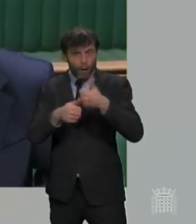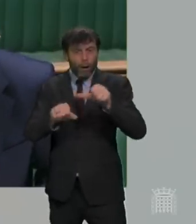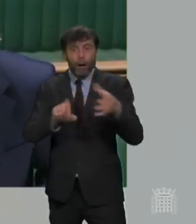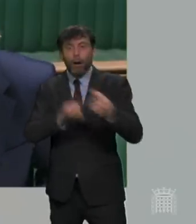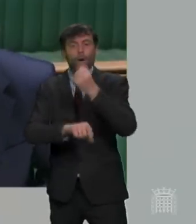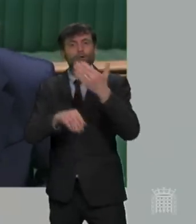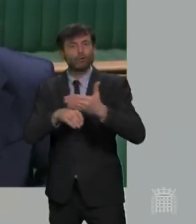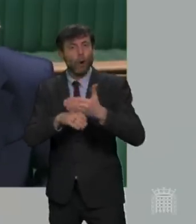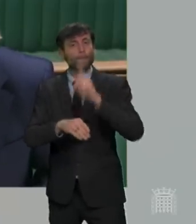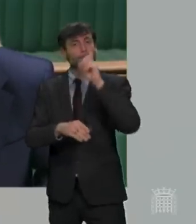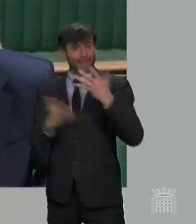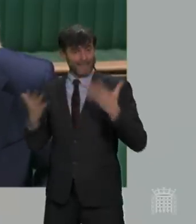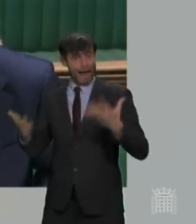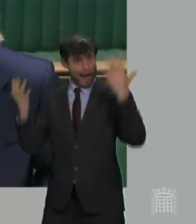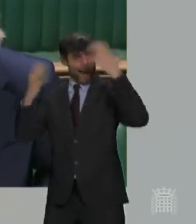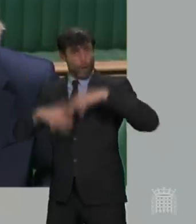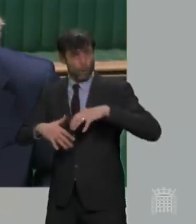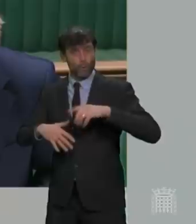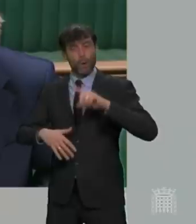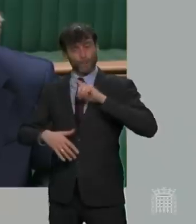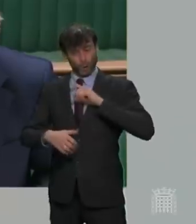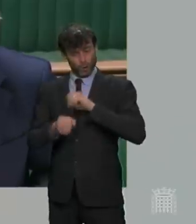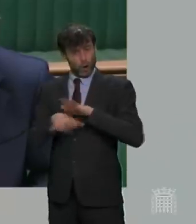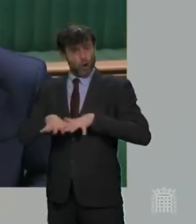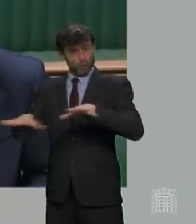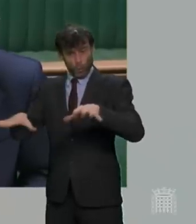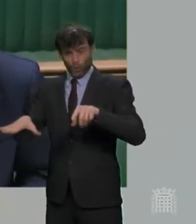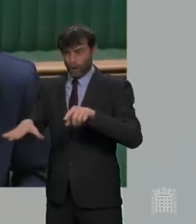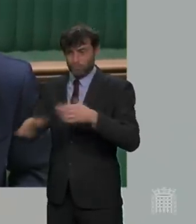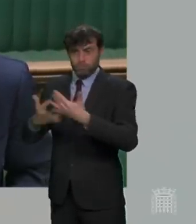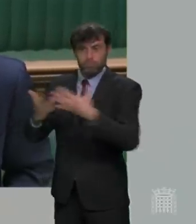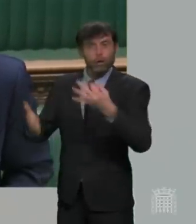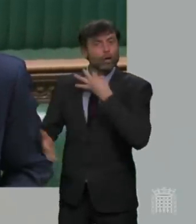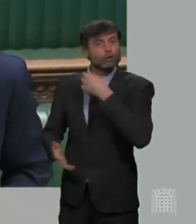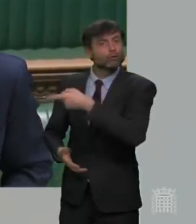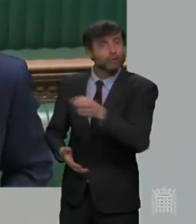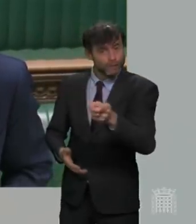severe problem caused by the pandemic, which we are addressing not just with the lifetime